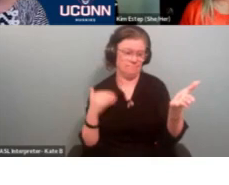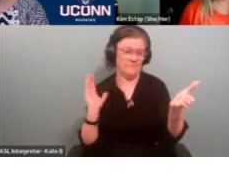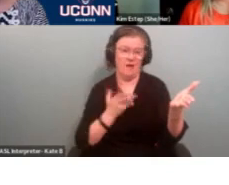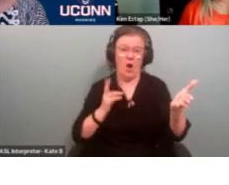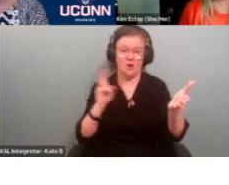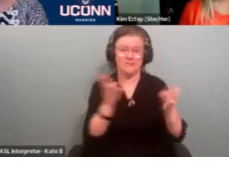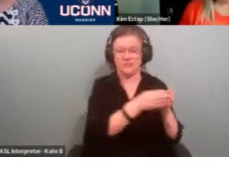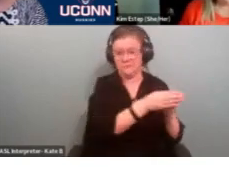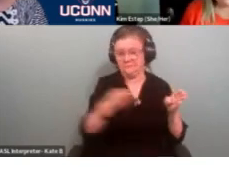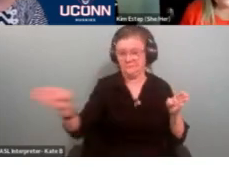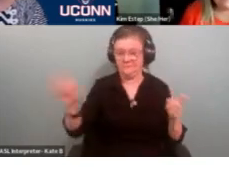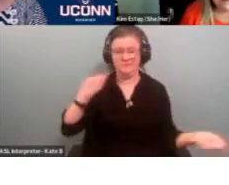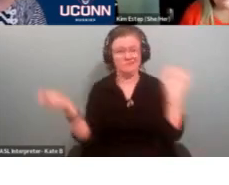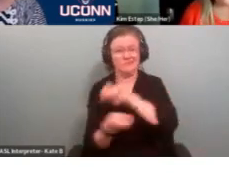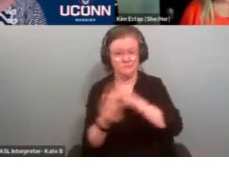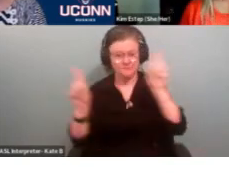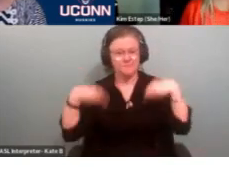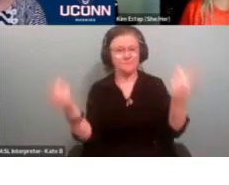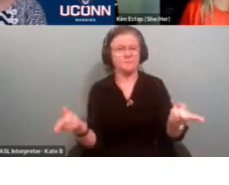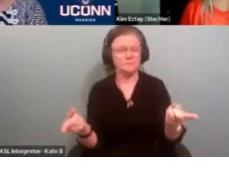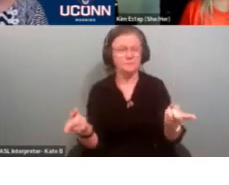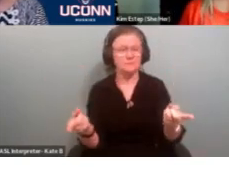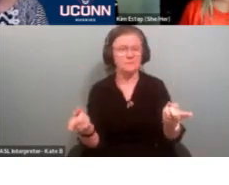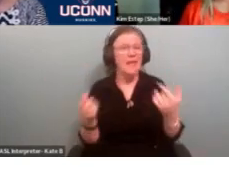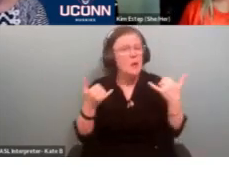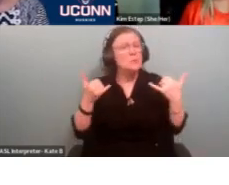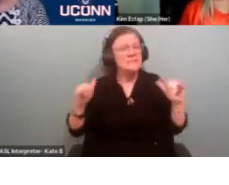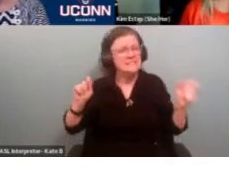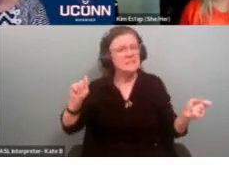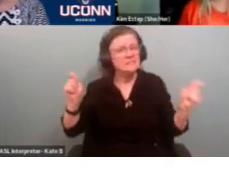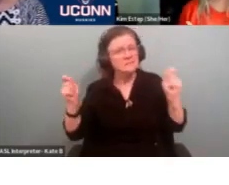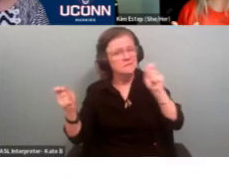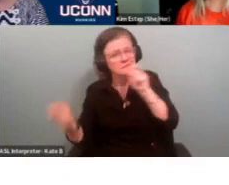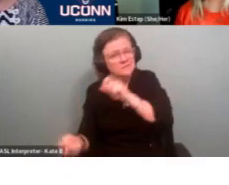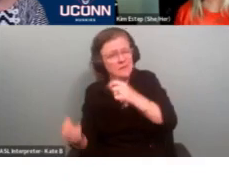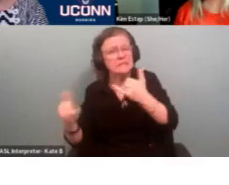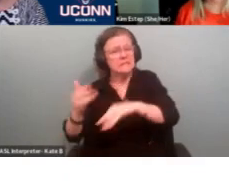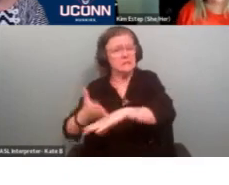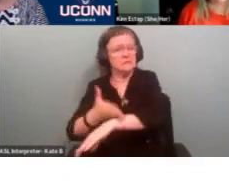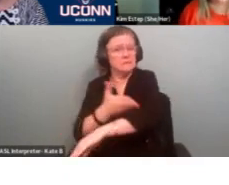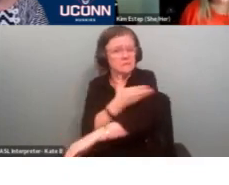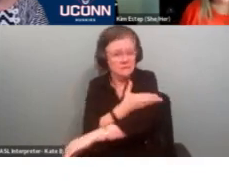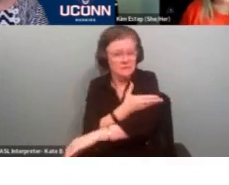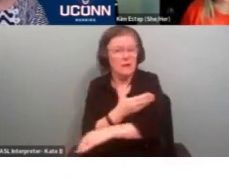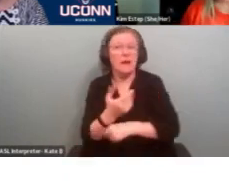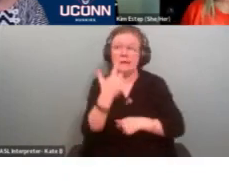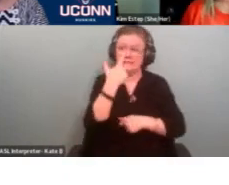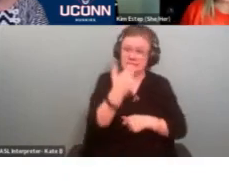evolution. And that's not where it ends. Because as wraparound was increasingly being implemented through Medicaid, it